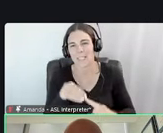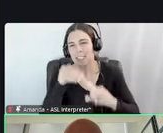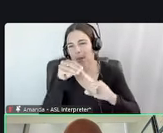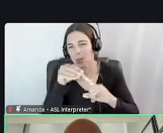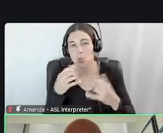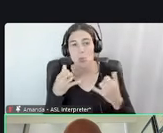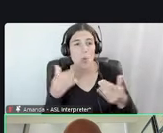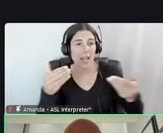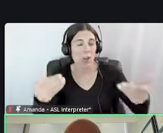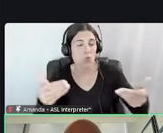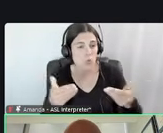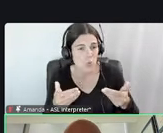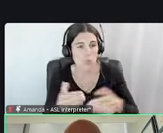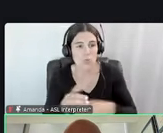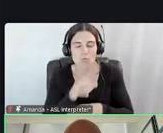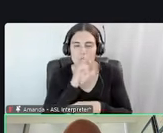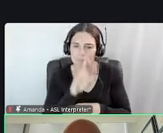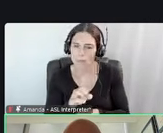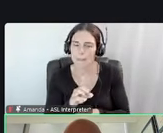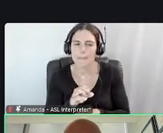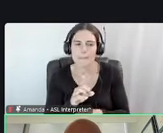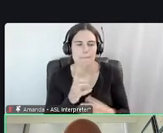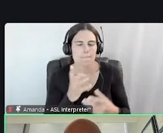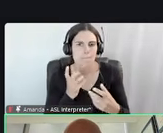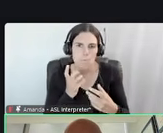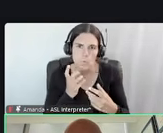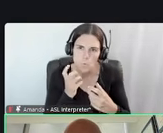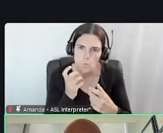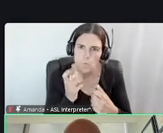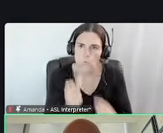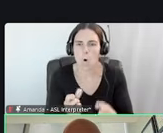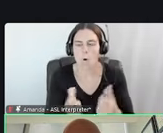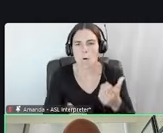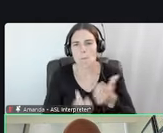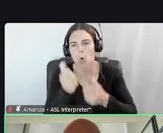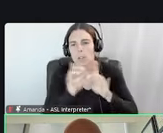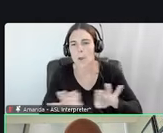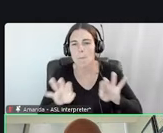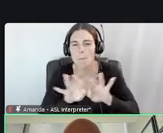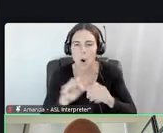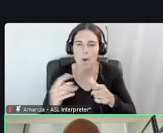to what's really the anchor, the most important first step that we need to take to get to go on